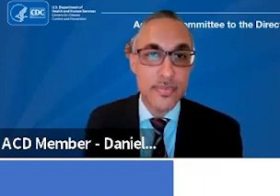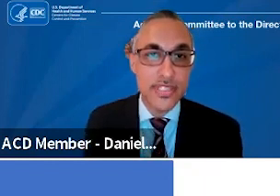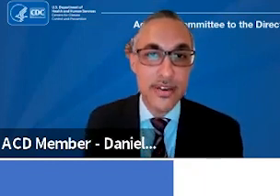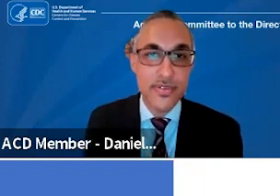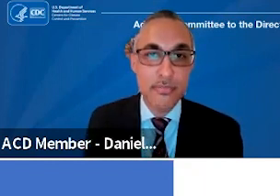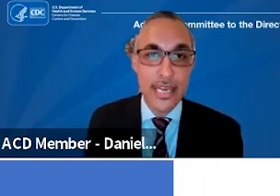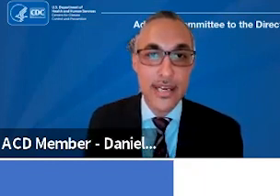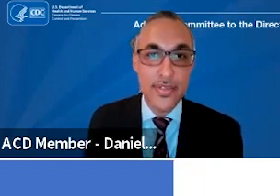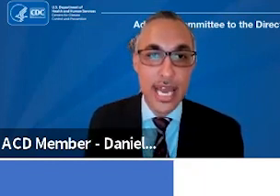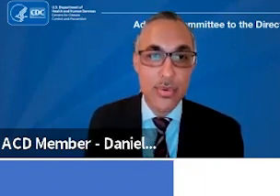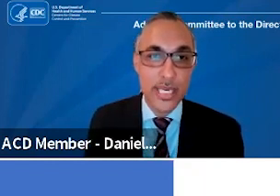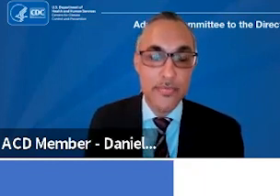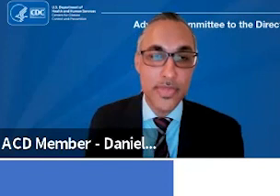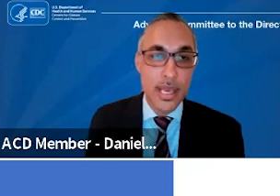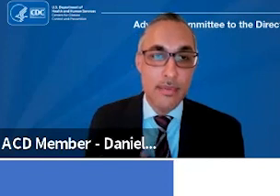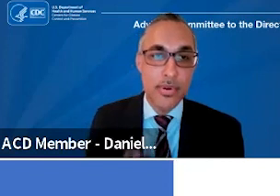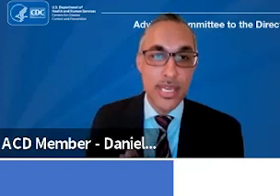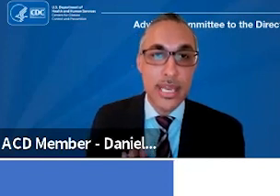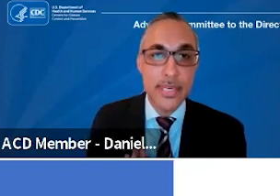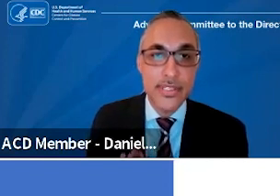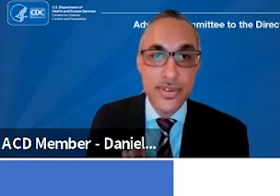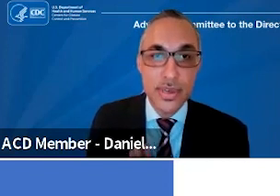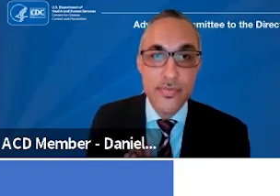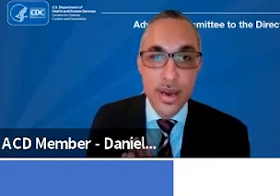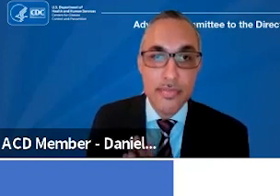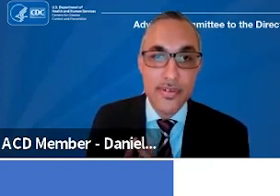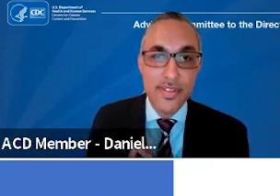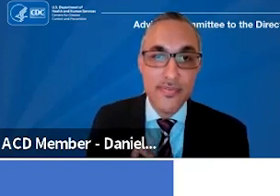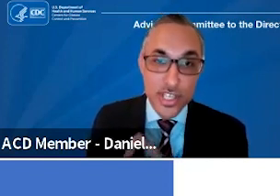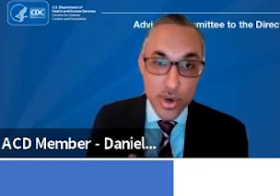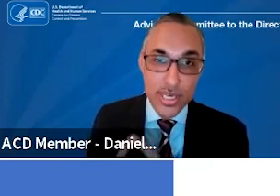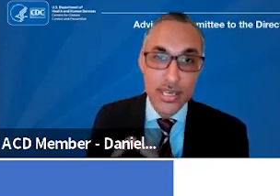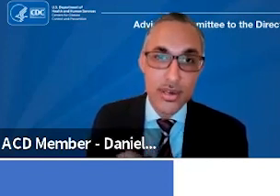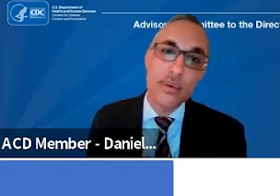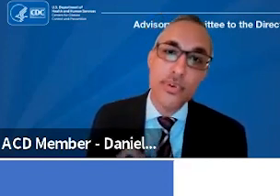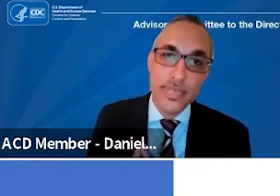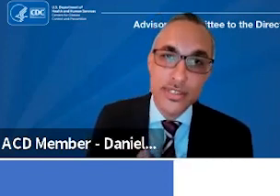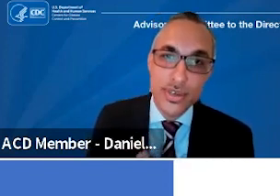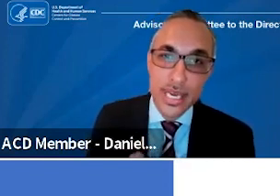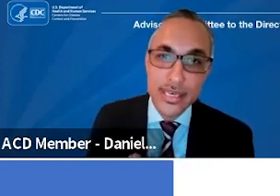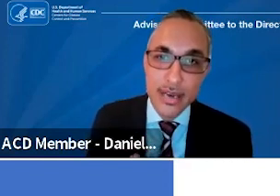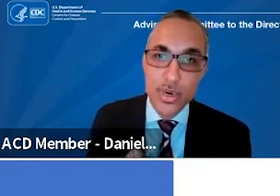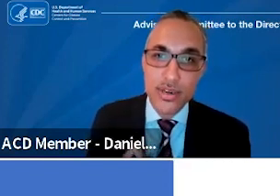from the Center for Black Health Equity, Maria Lemus from Vision y Compromiso and Network